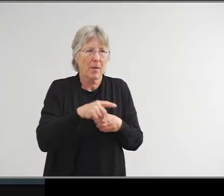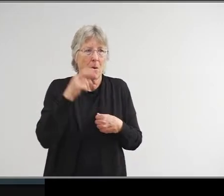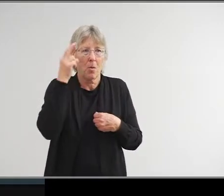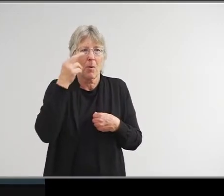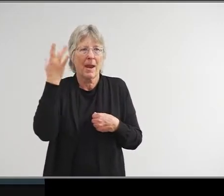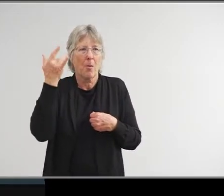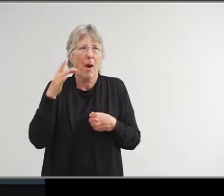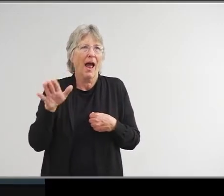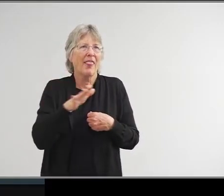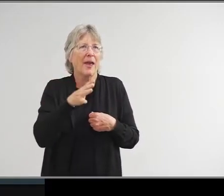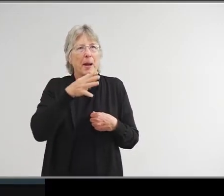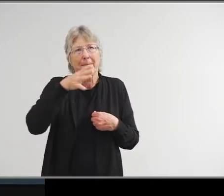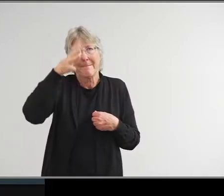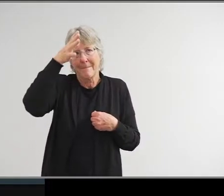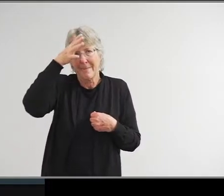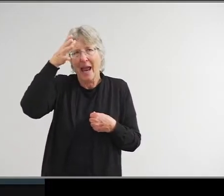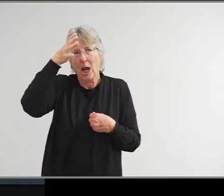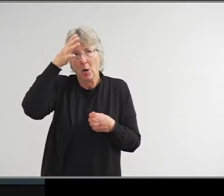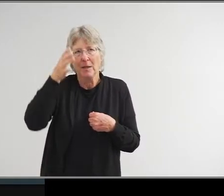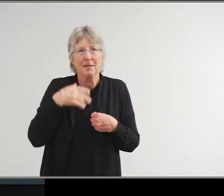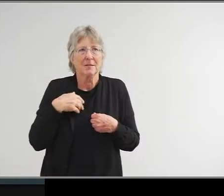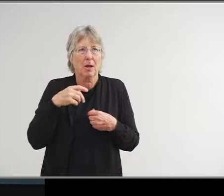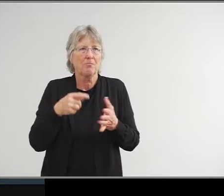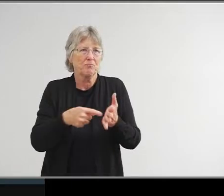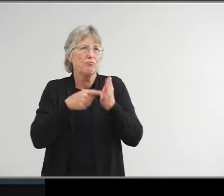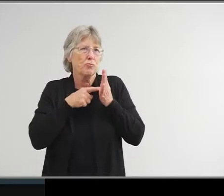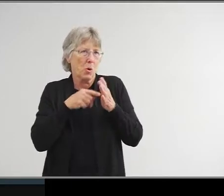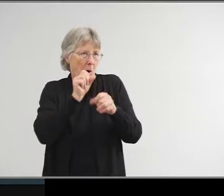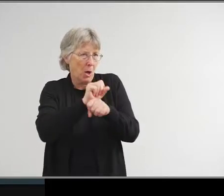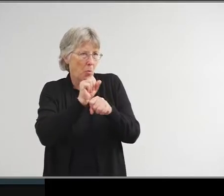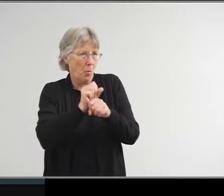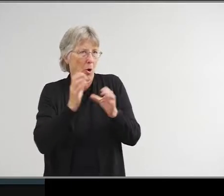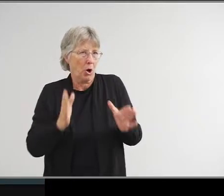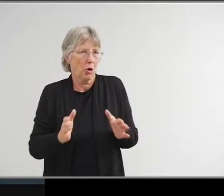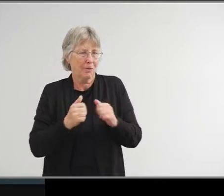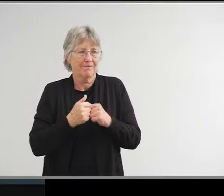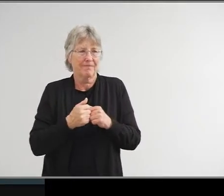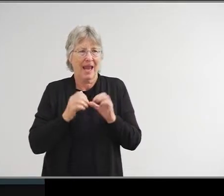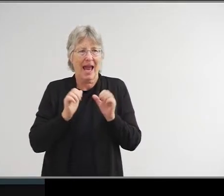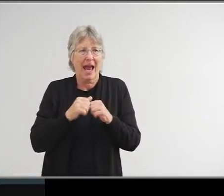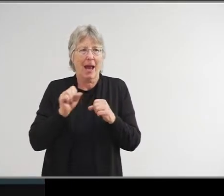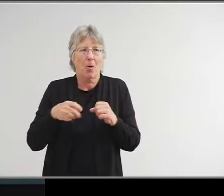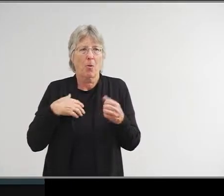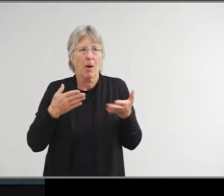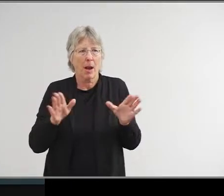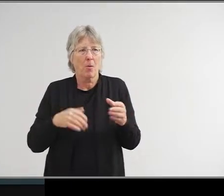are essential workers and so this is a way that we can support families in the community